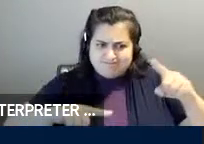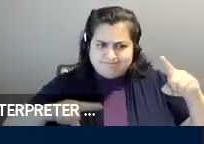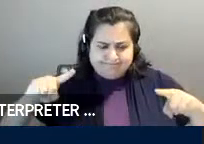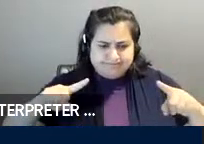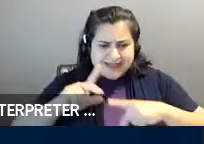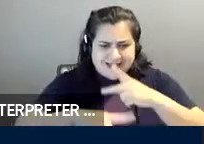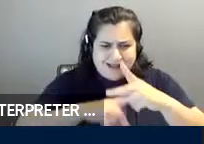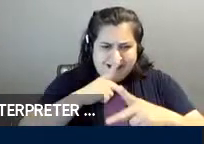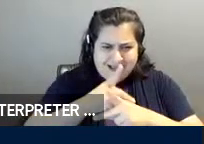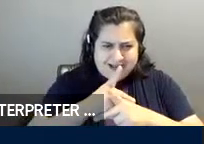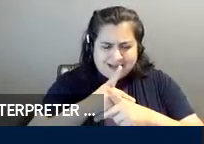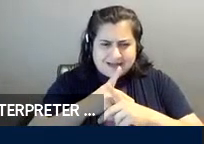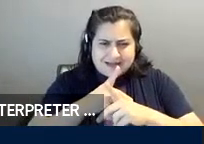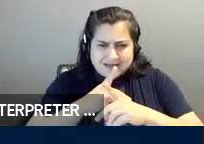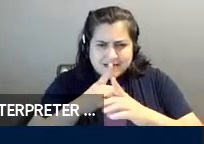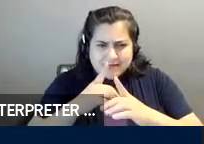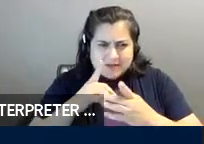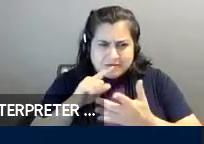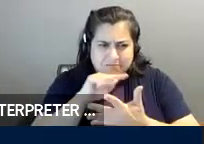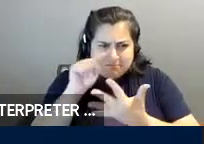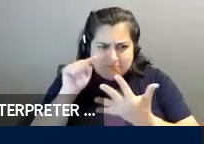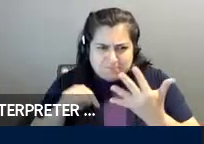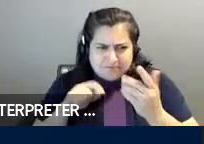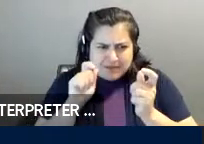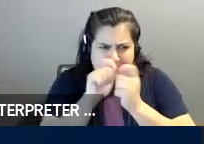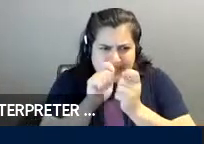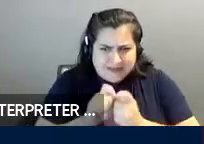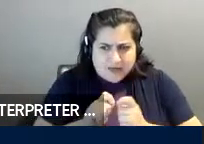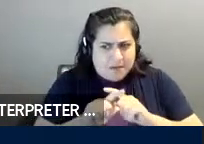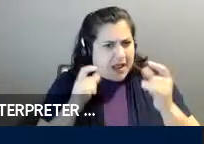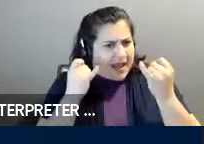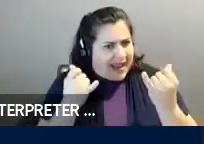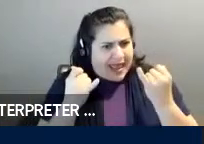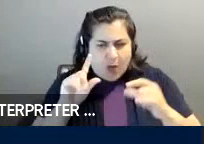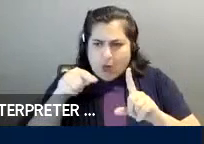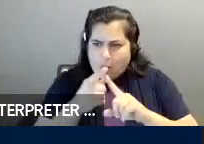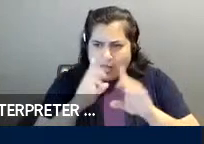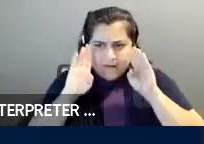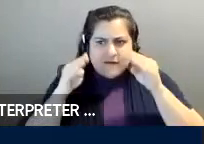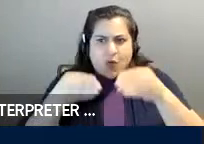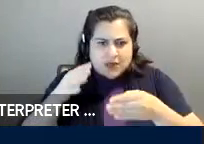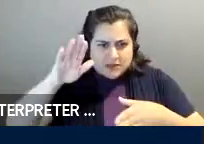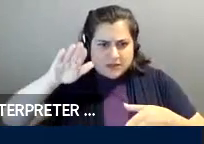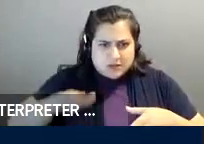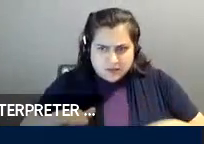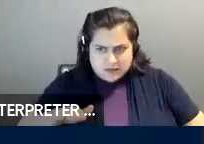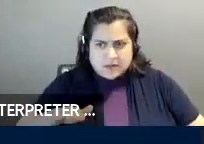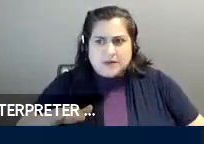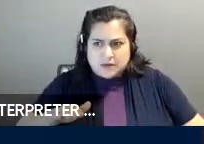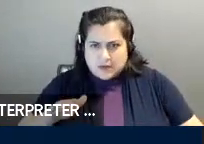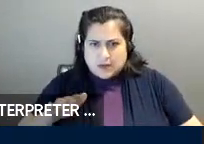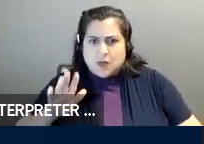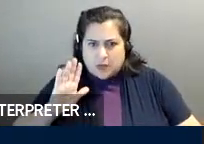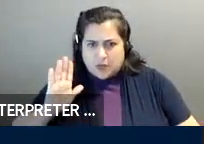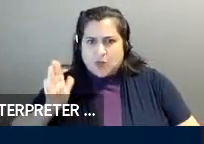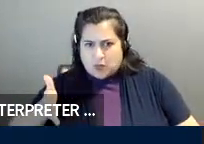But today we're only focusing on the low transfer height and to work towards finalizing that